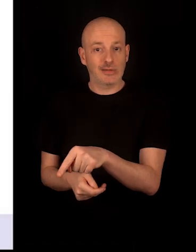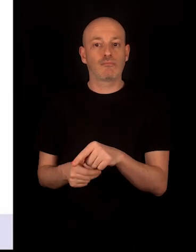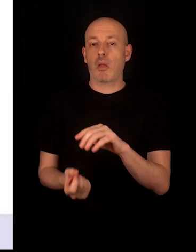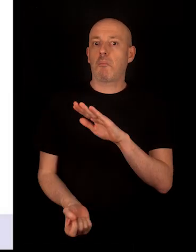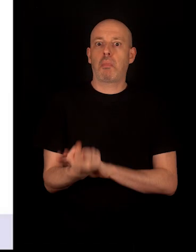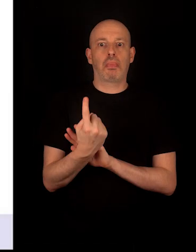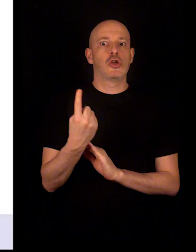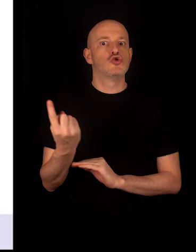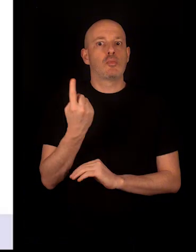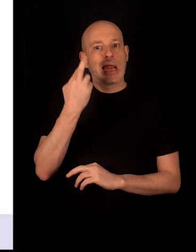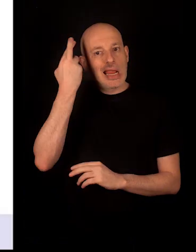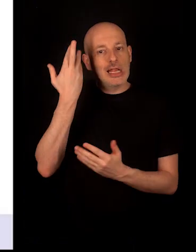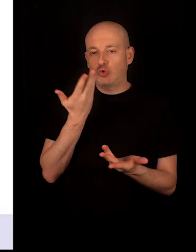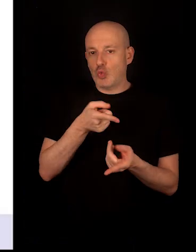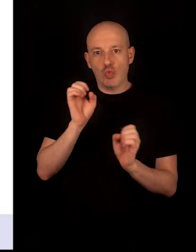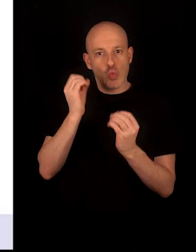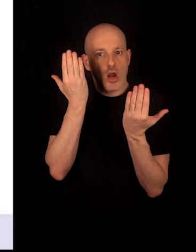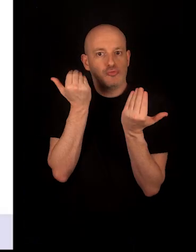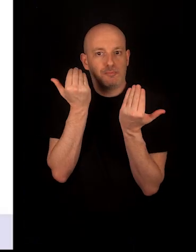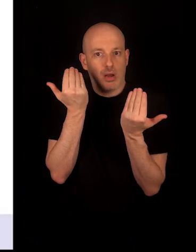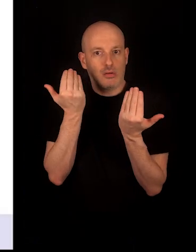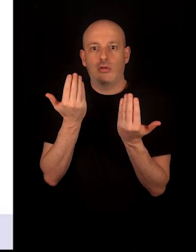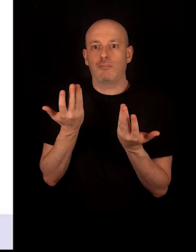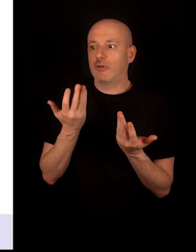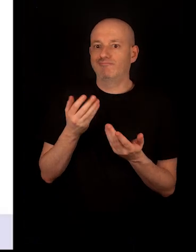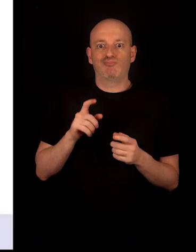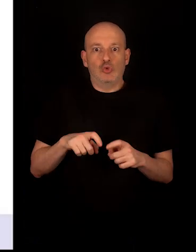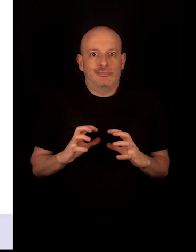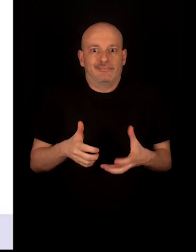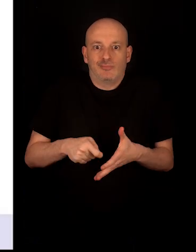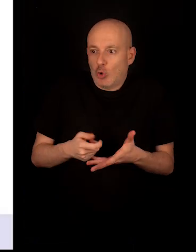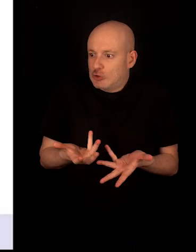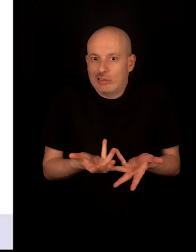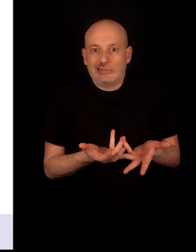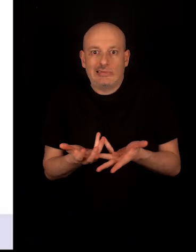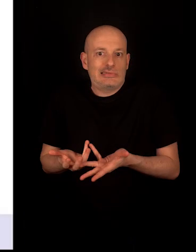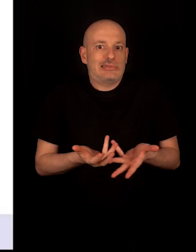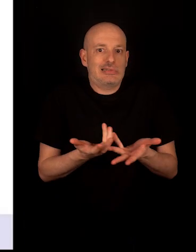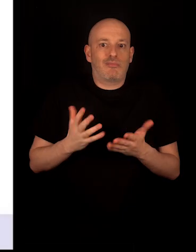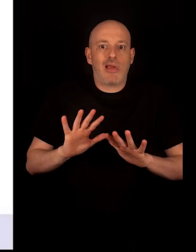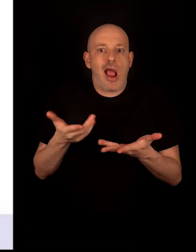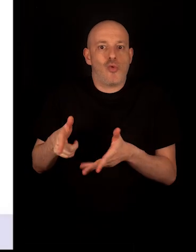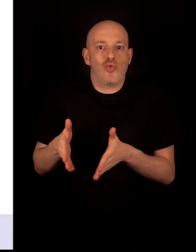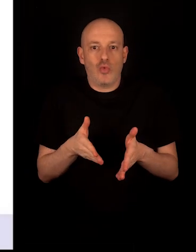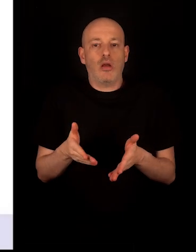this only applies for unforeseen reasons. If it's the only way to carry out the project.